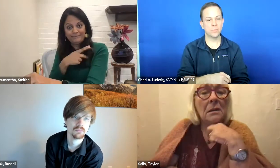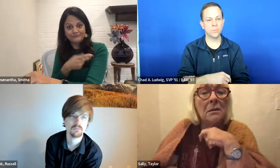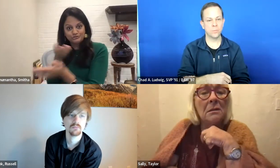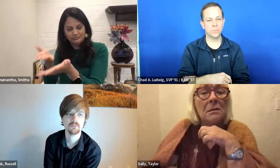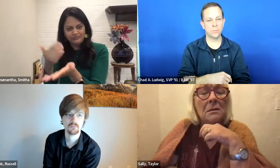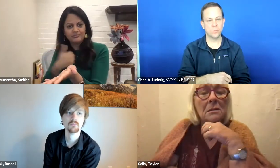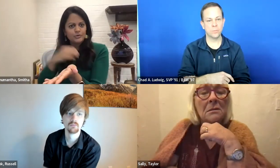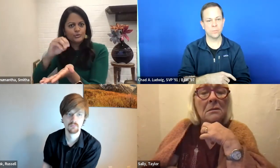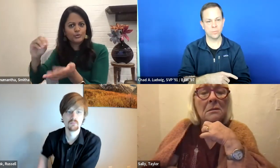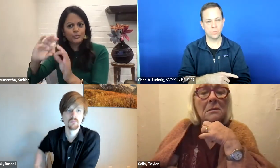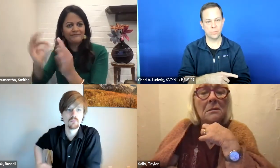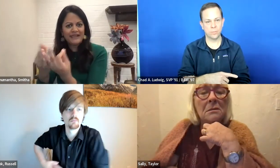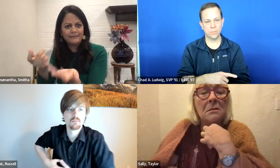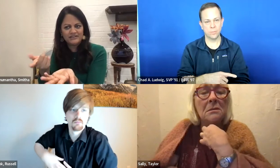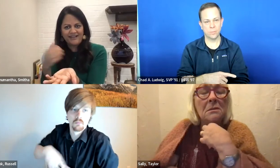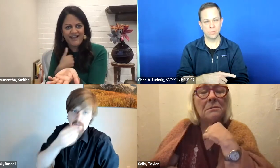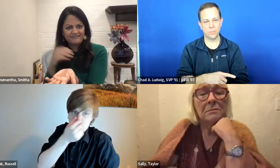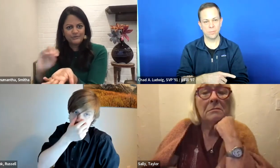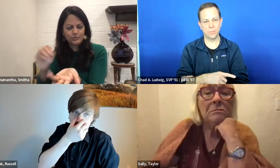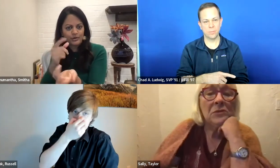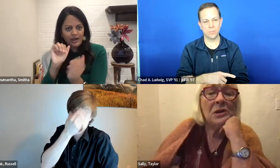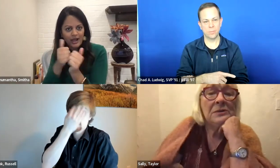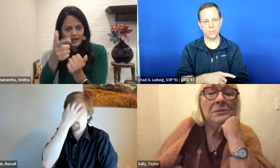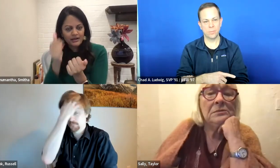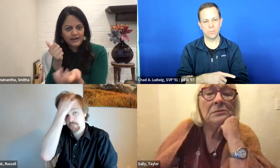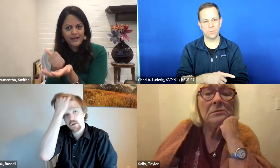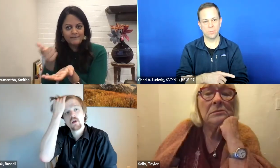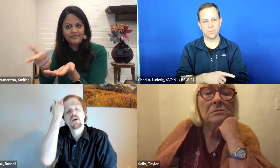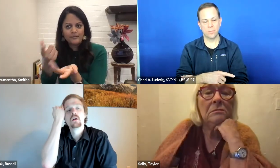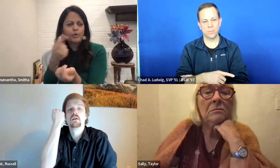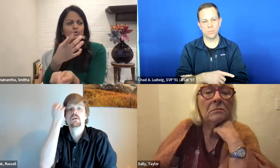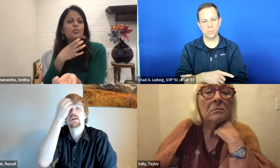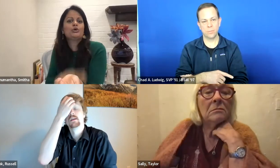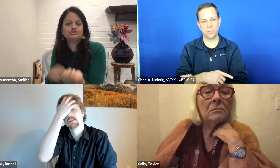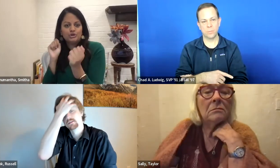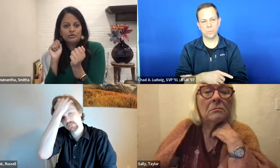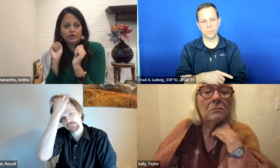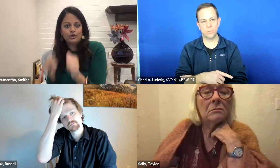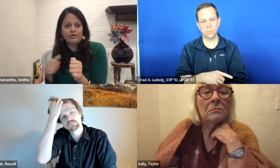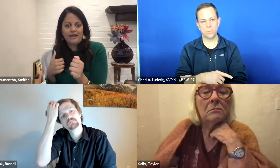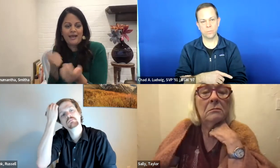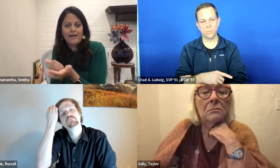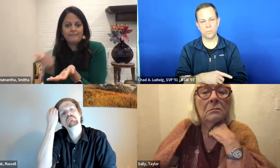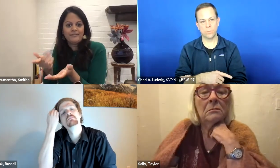Sure. For Deaf dementia patients who don't have any family, how can we help them, or what do you wish